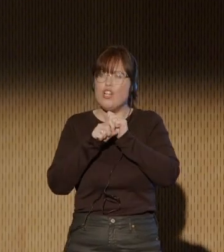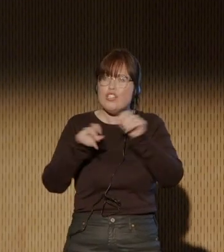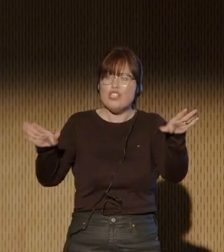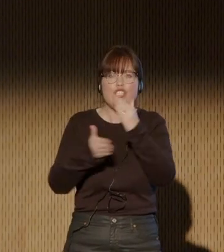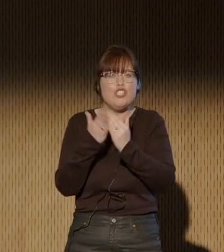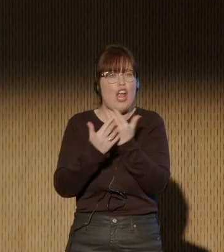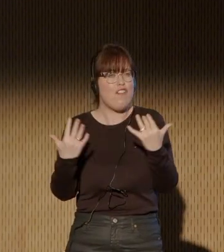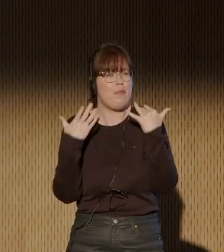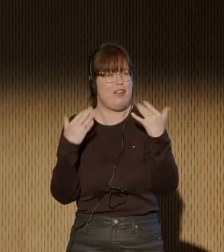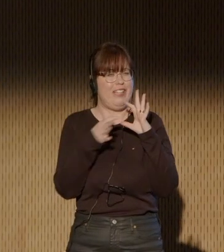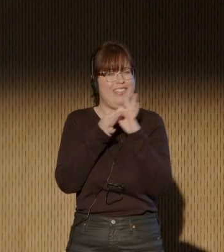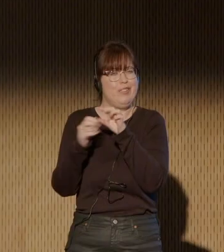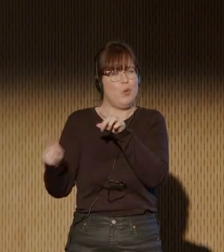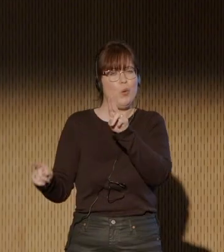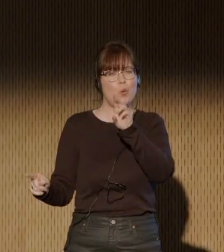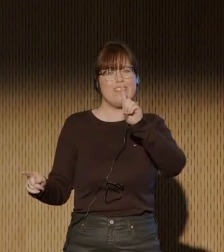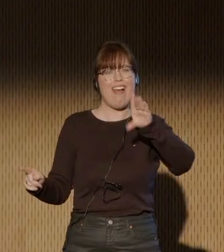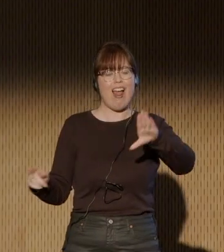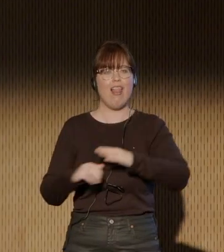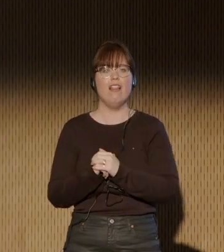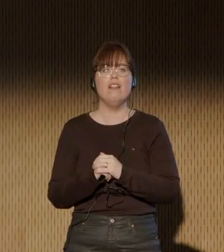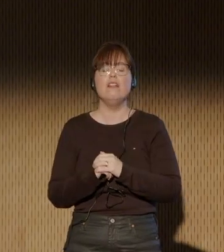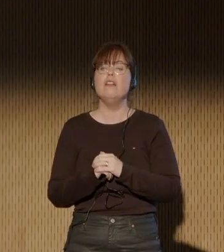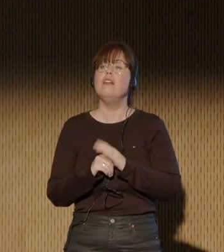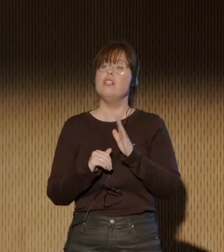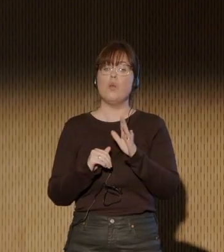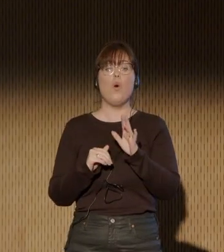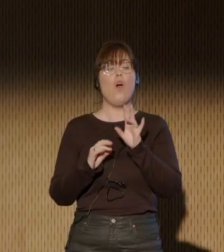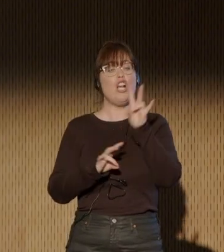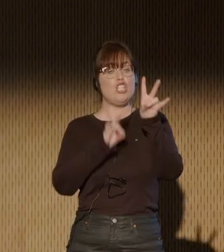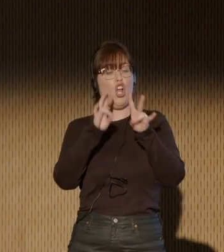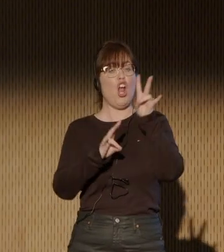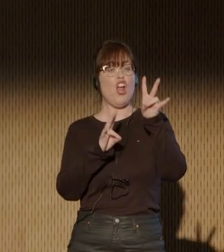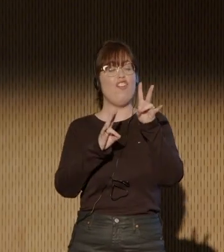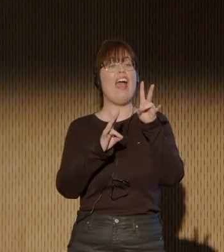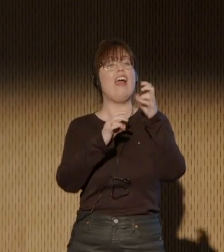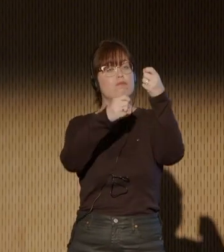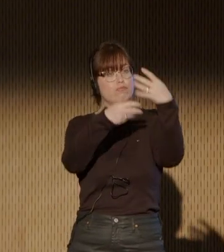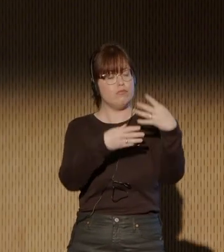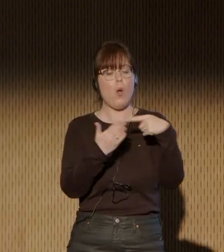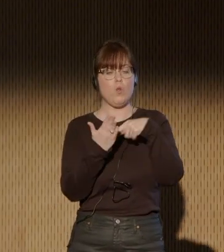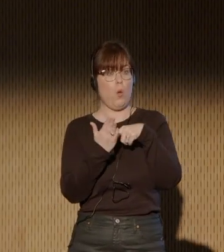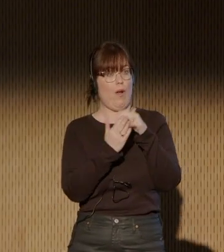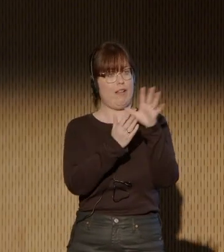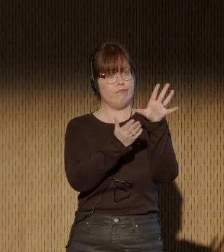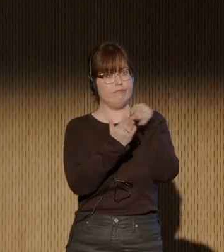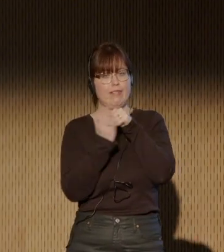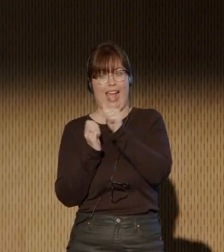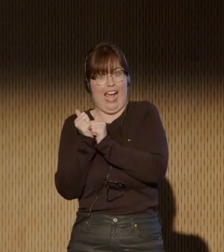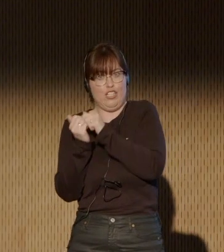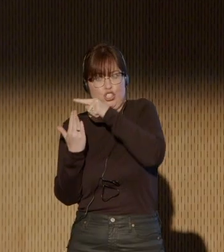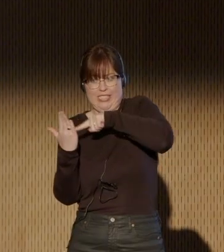(Kathie): So actions arising out of the survey here in UCD: the first action is